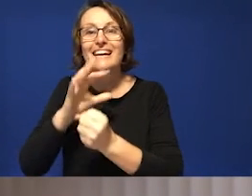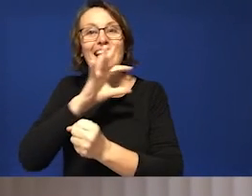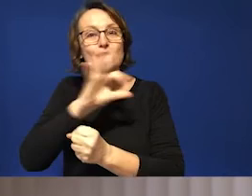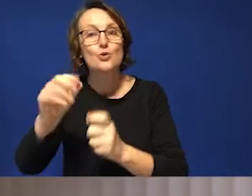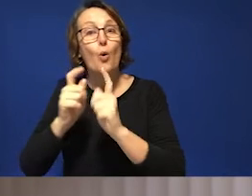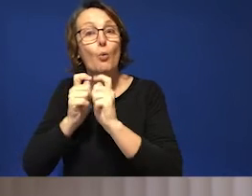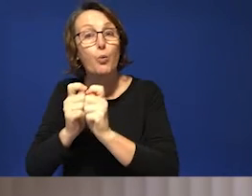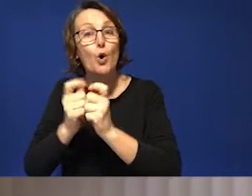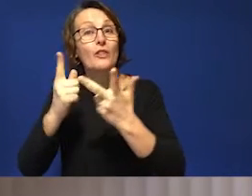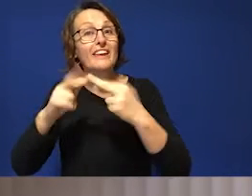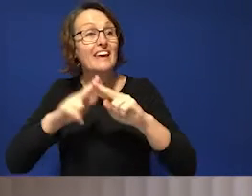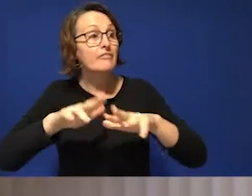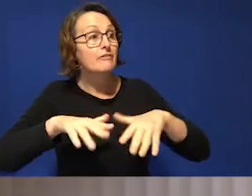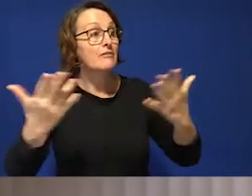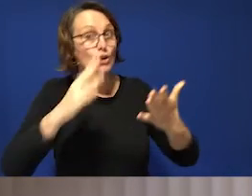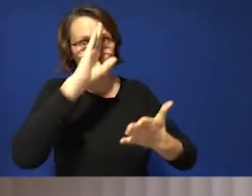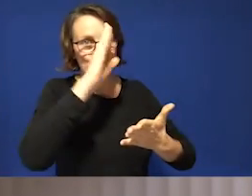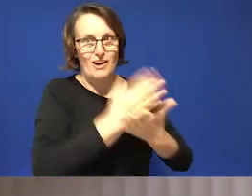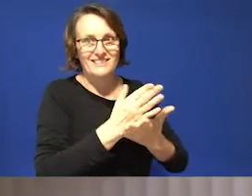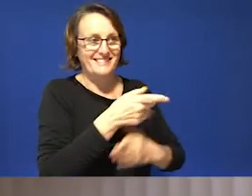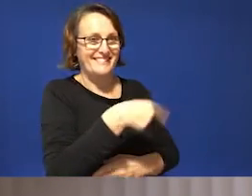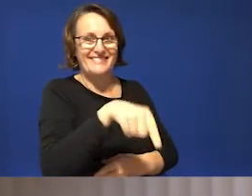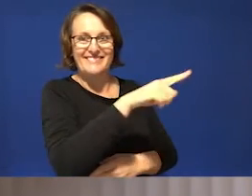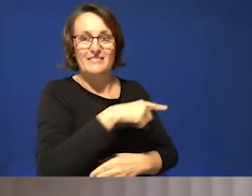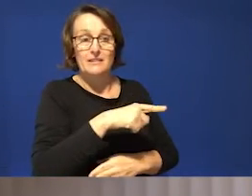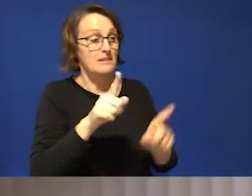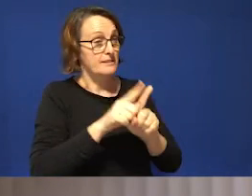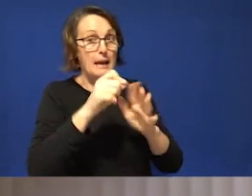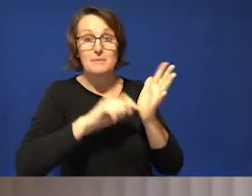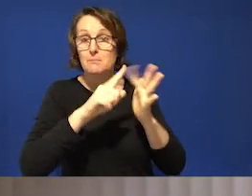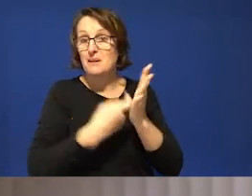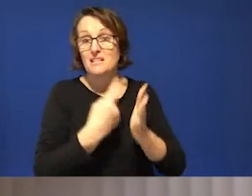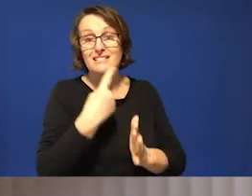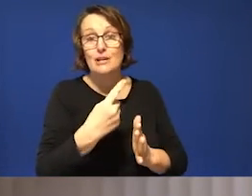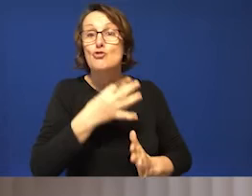if we hadn't been able to develop the trust that we did develop because as Peter says,